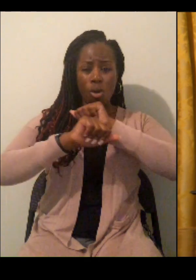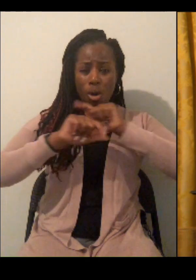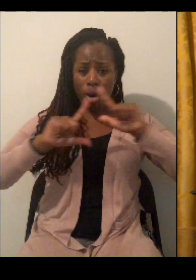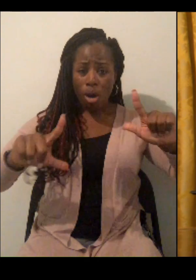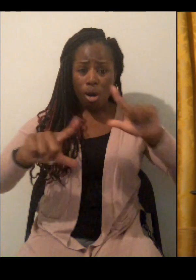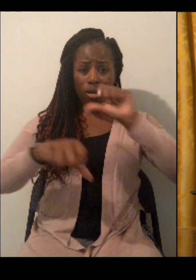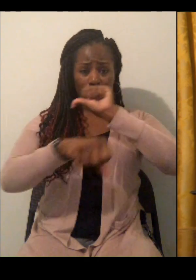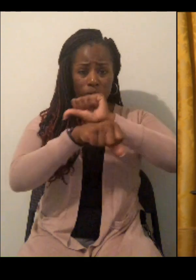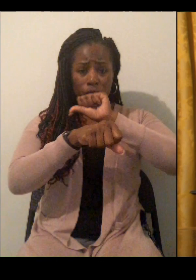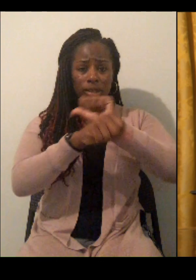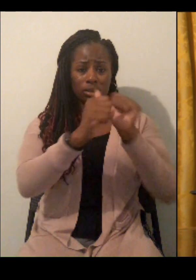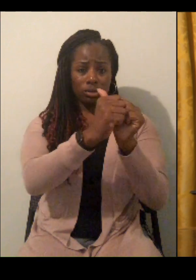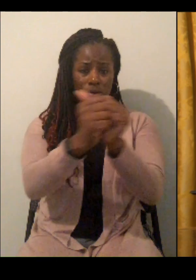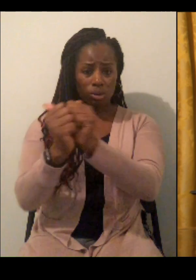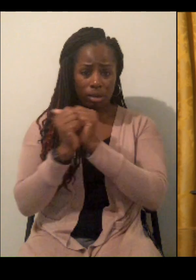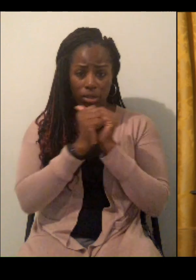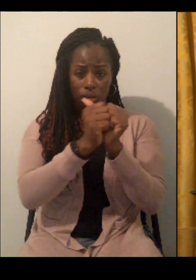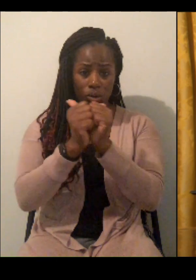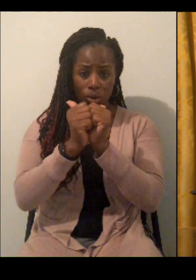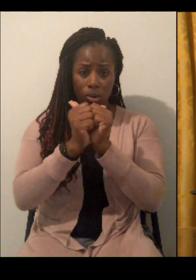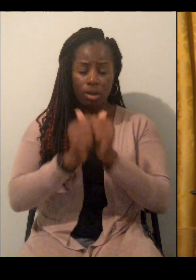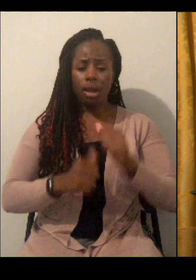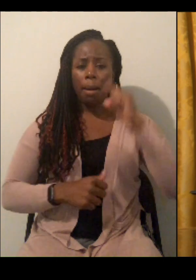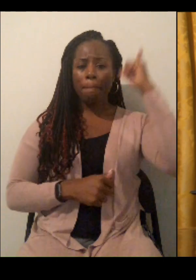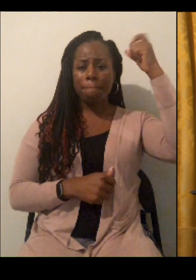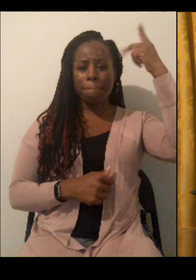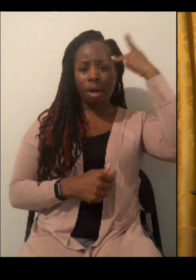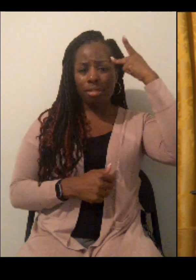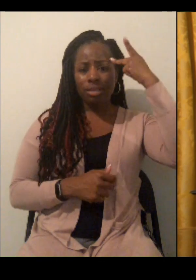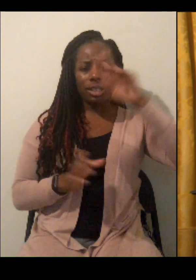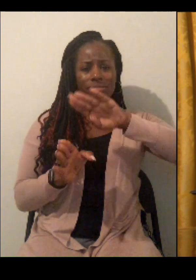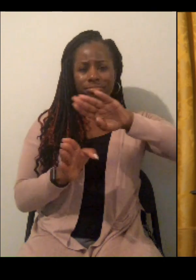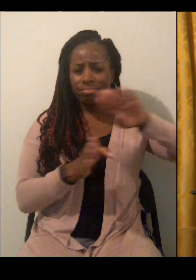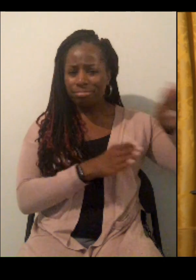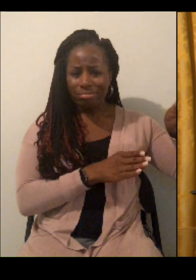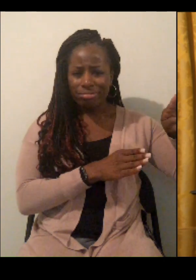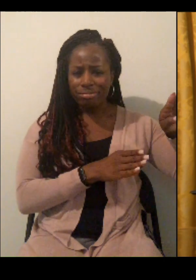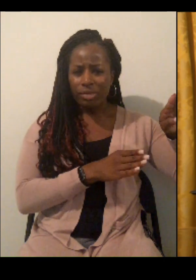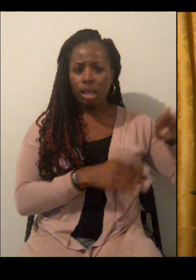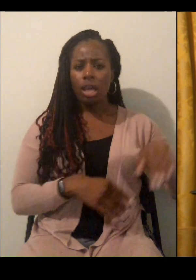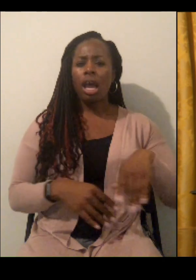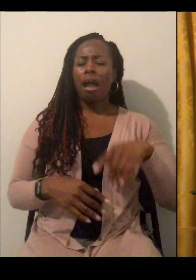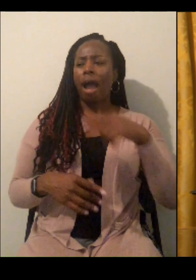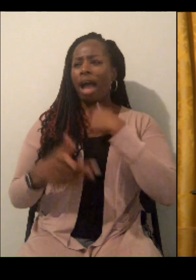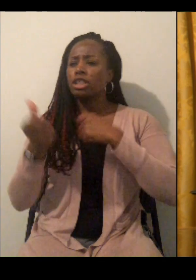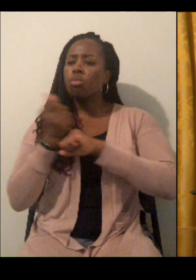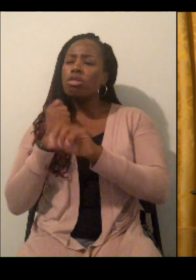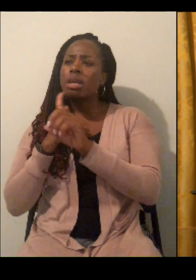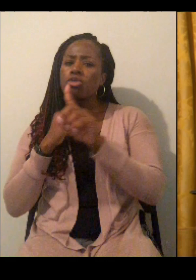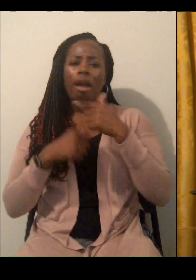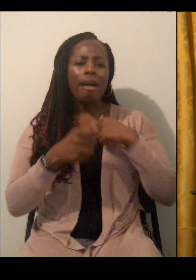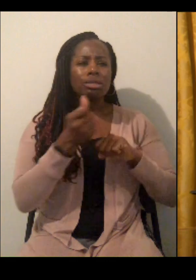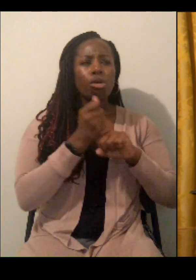we must put politics aside stop the partisanship and unified together as one